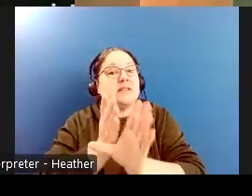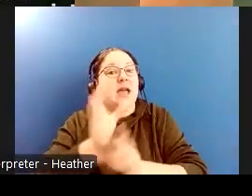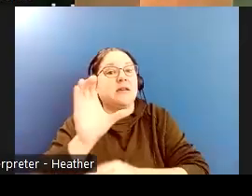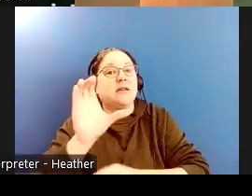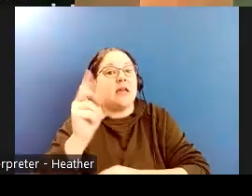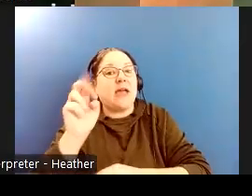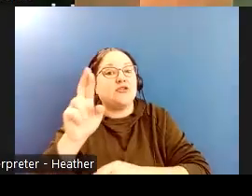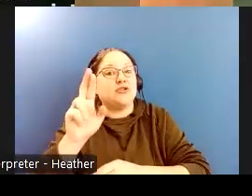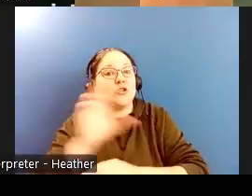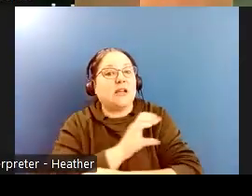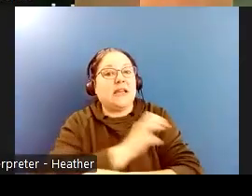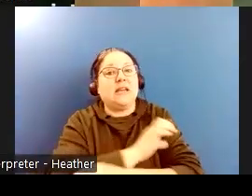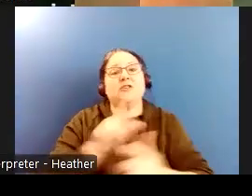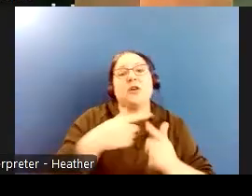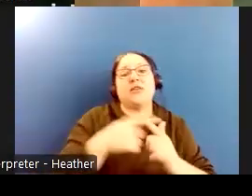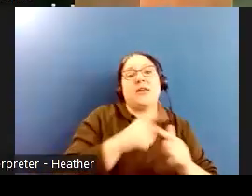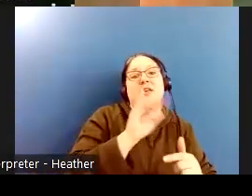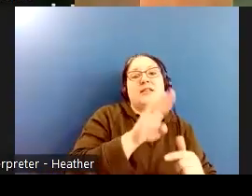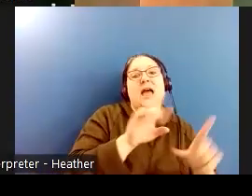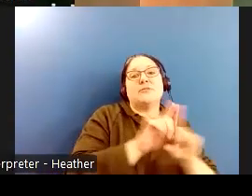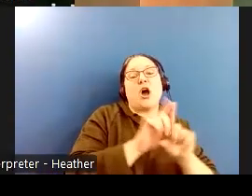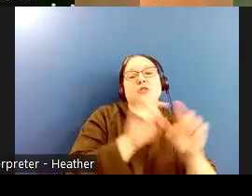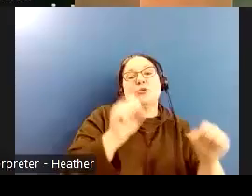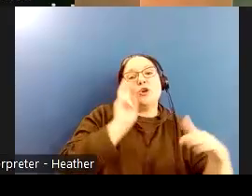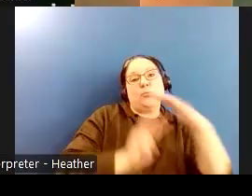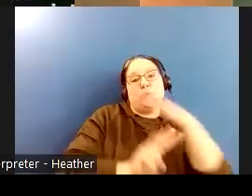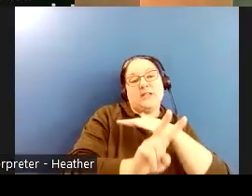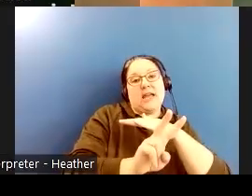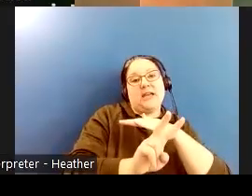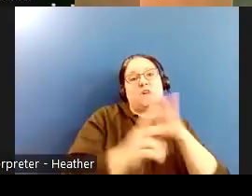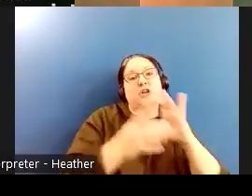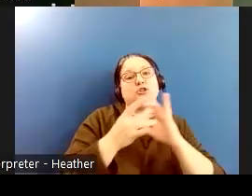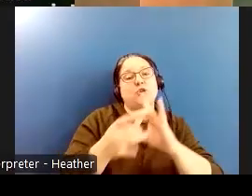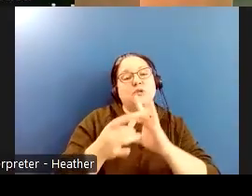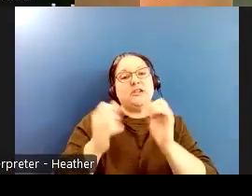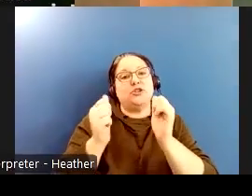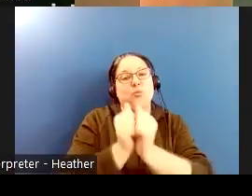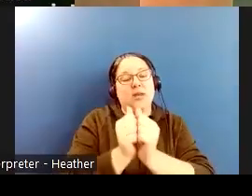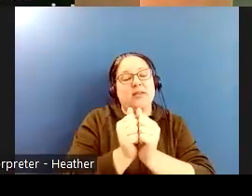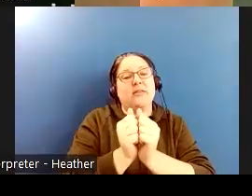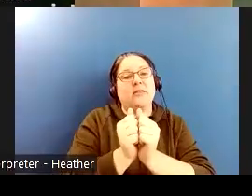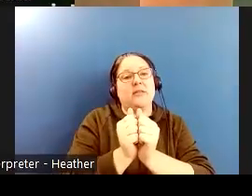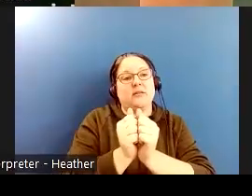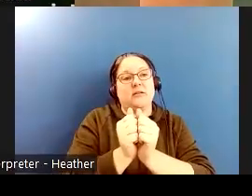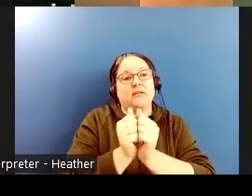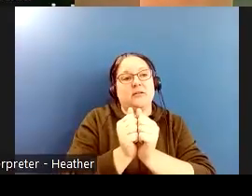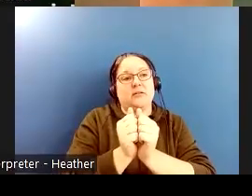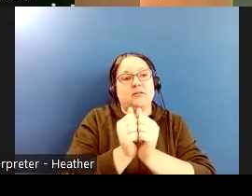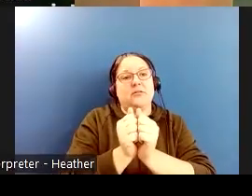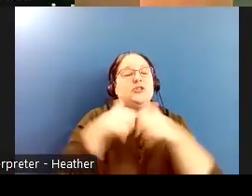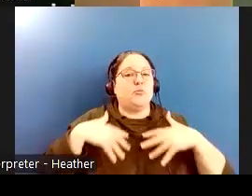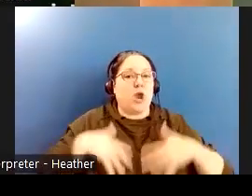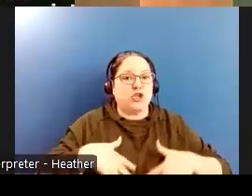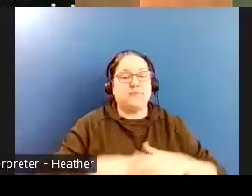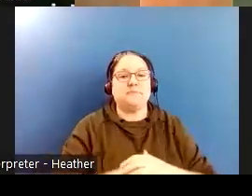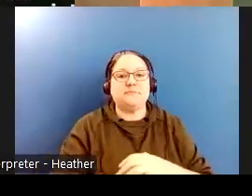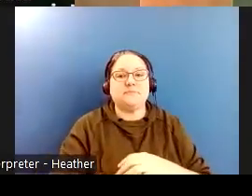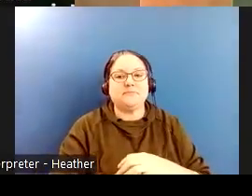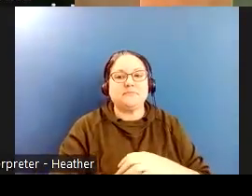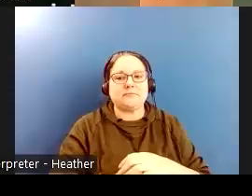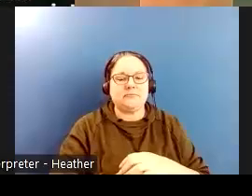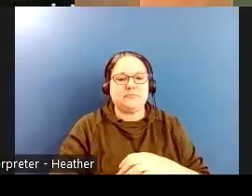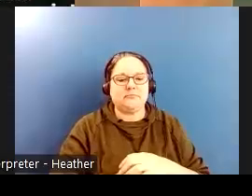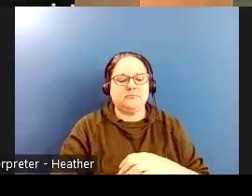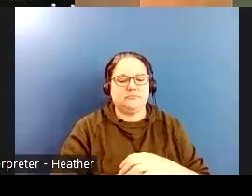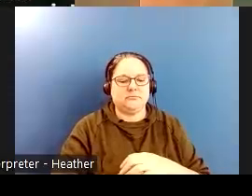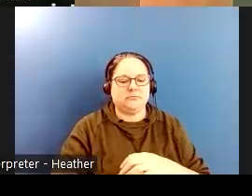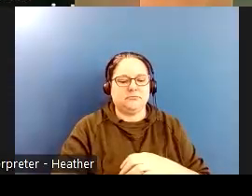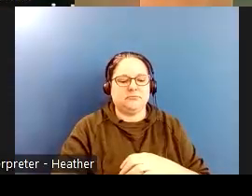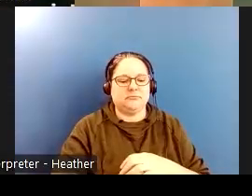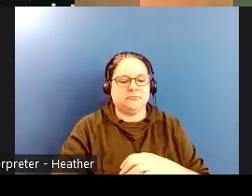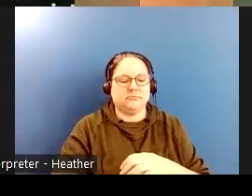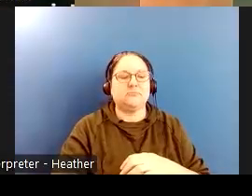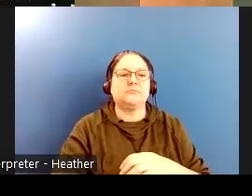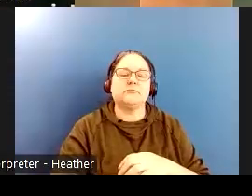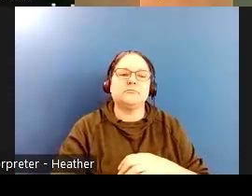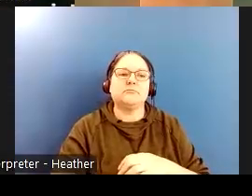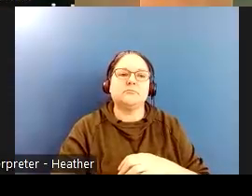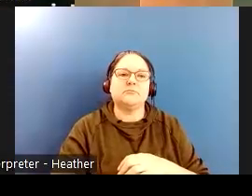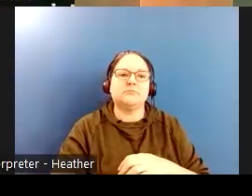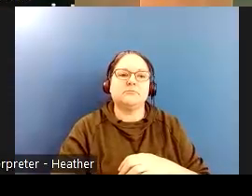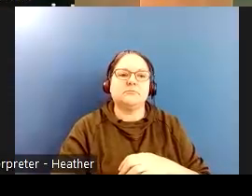those labs were also predictive of um associations with uh with with uh depression. Right now, is CRP